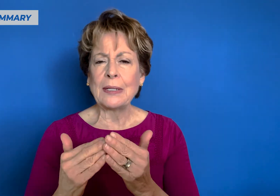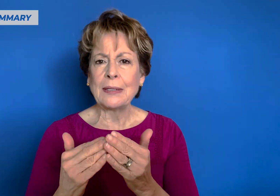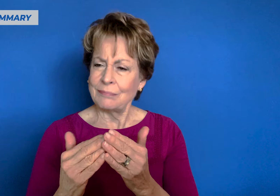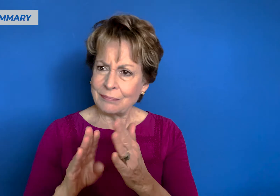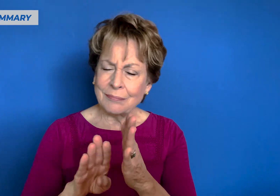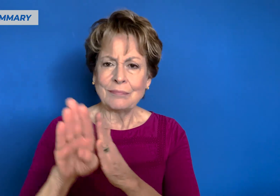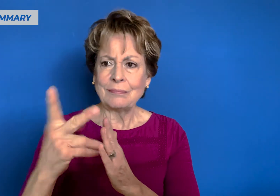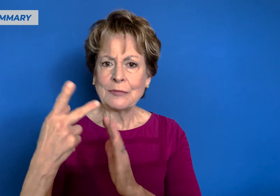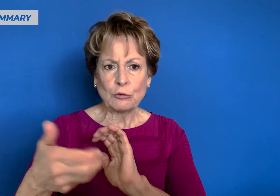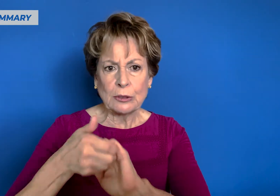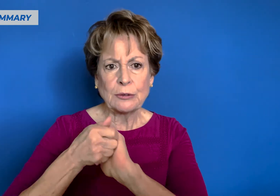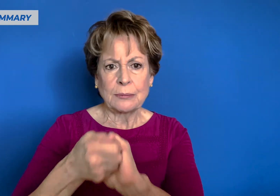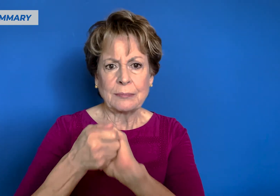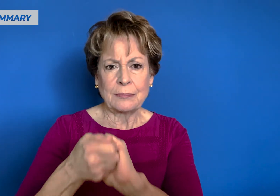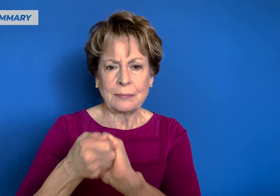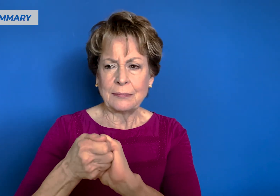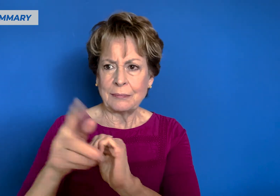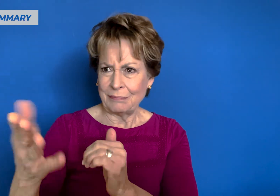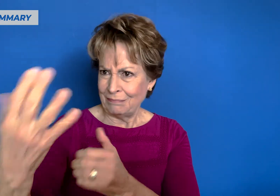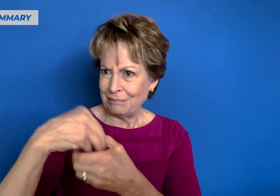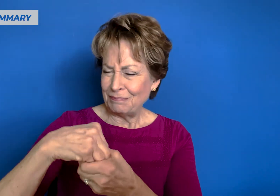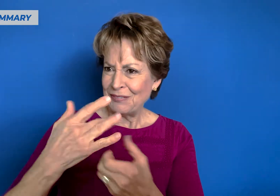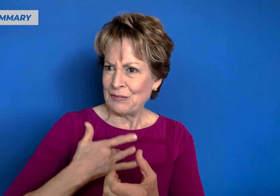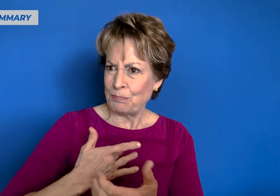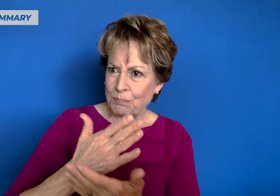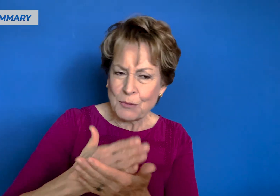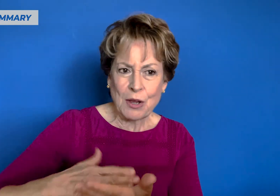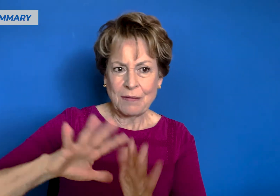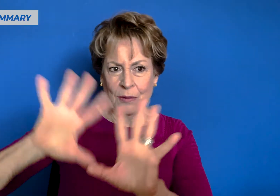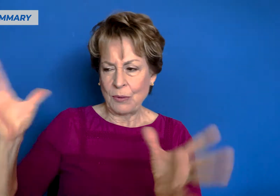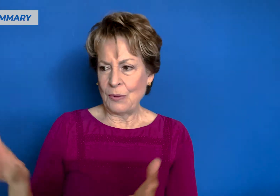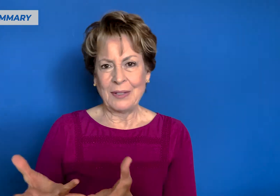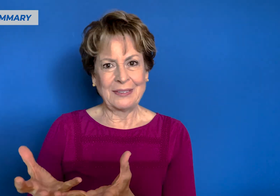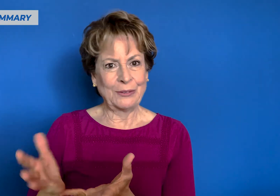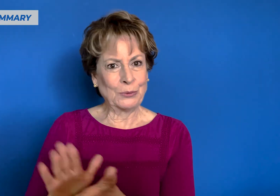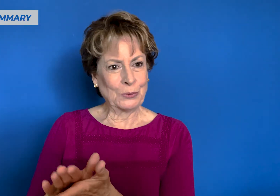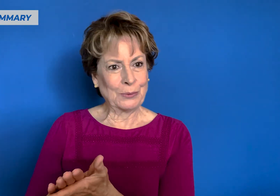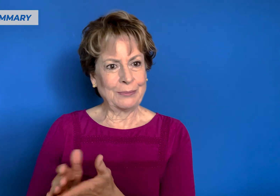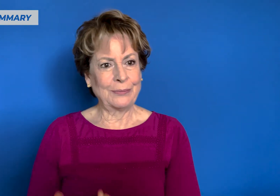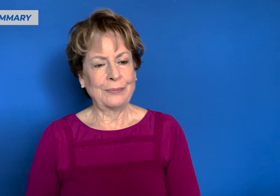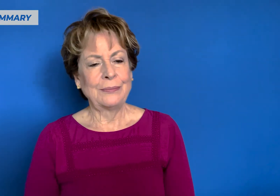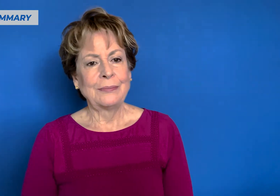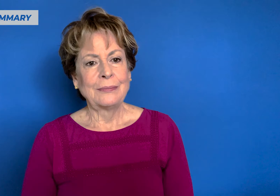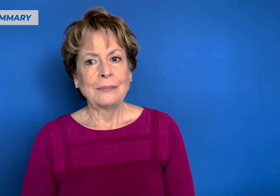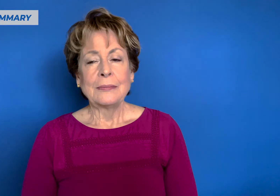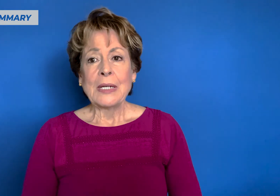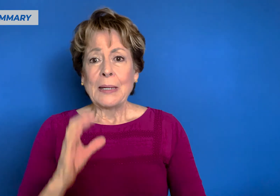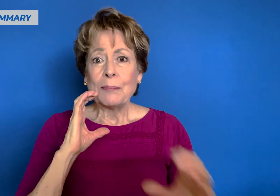Cultivate a sense of community and belonging within the organization.